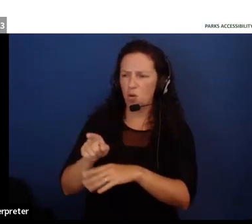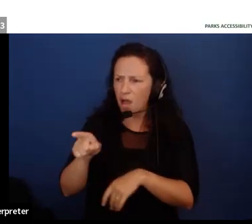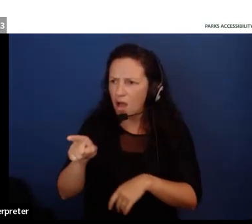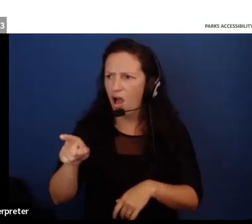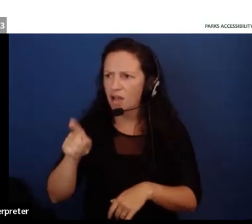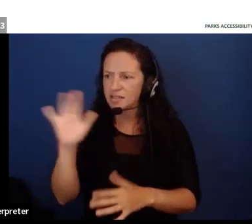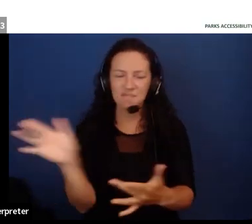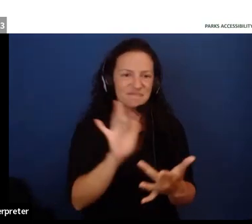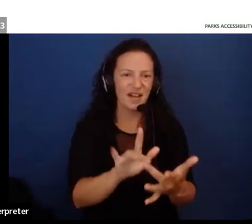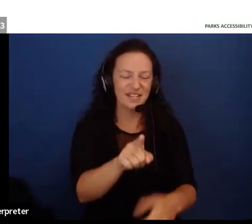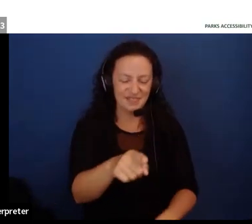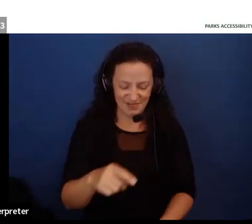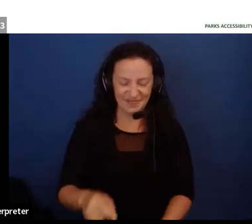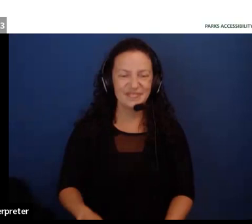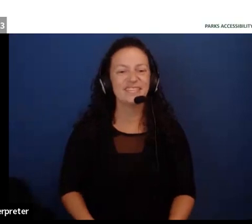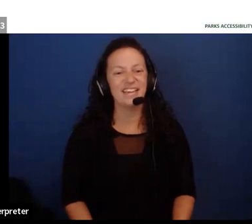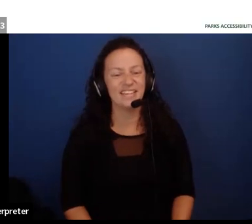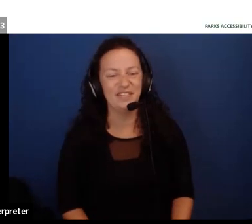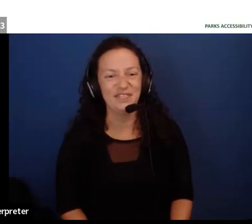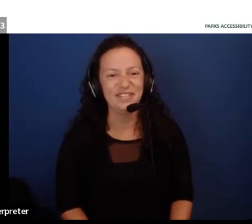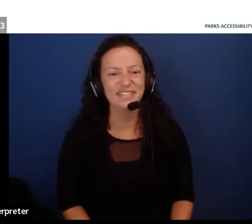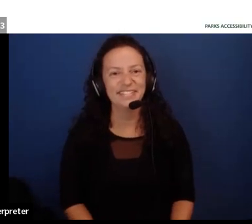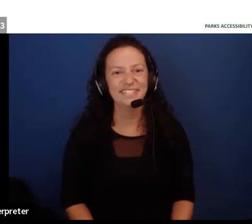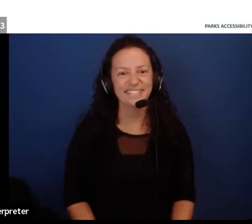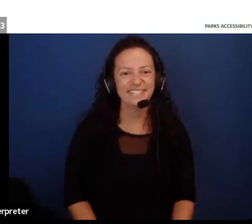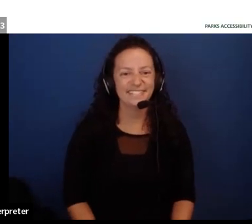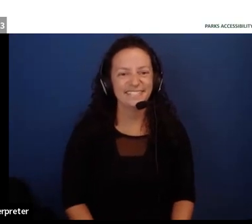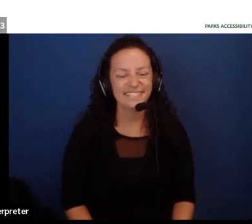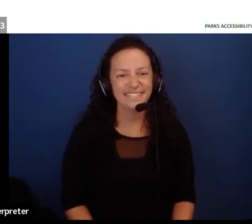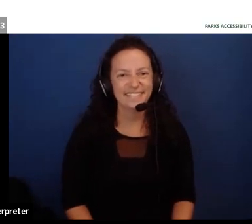Thank you. Okay.